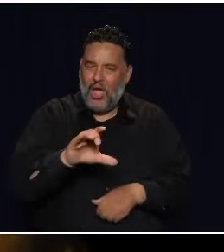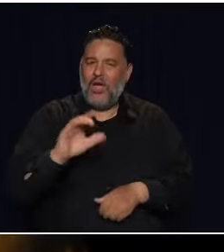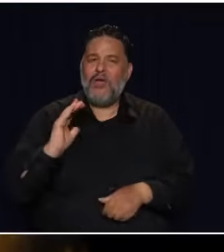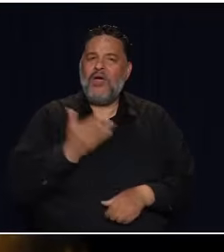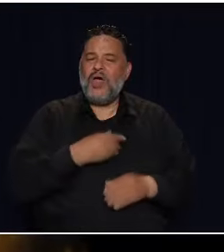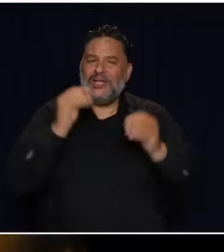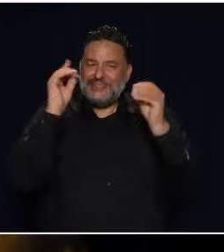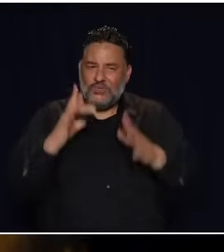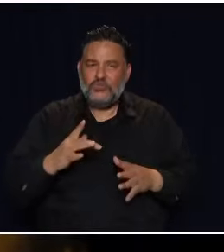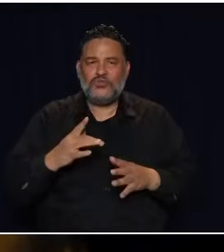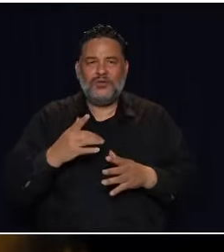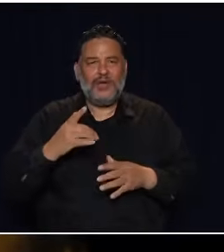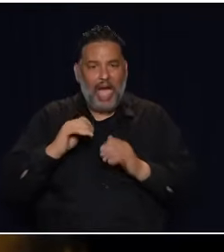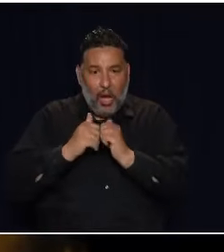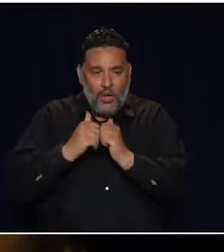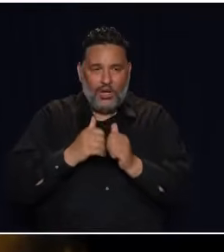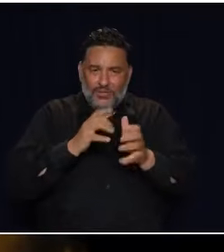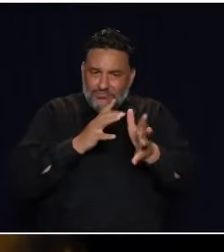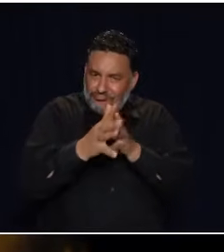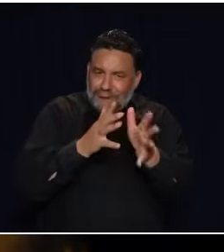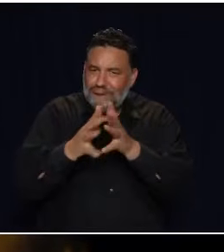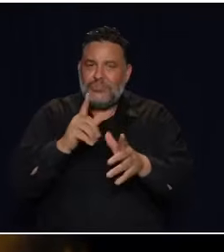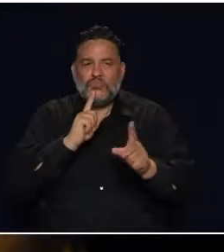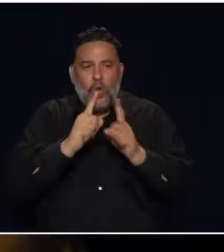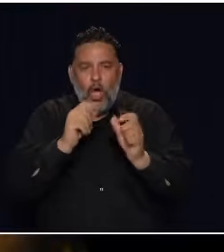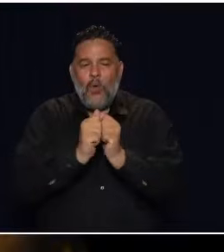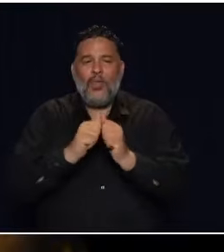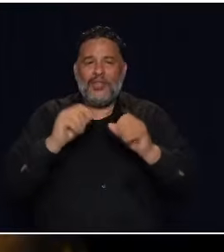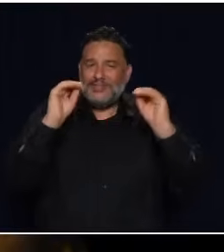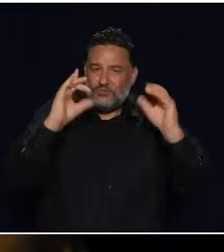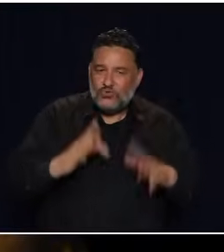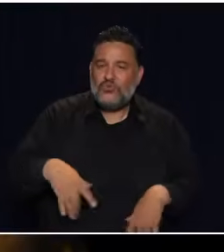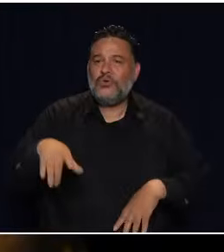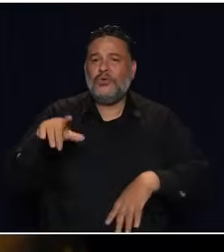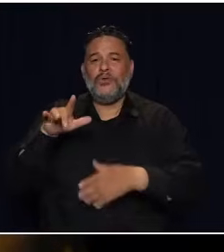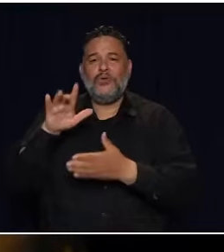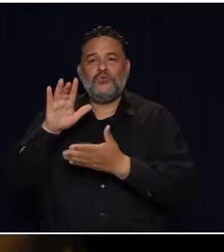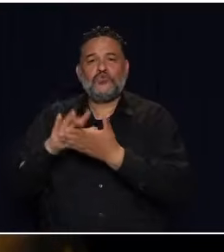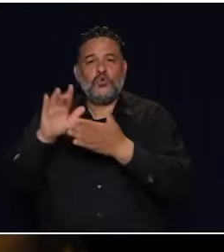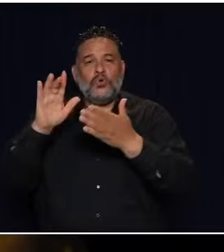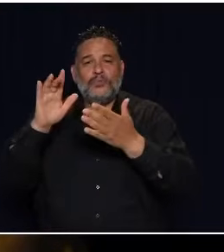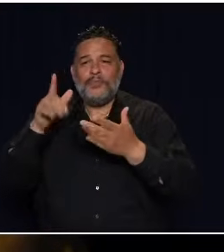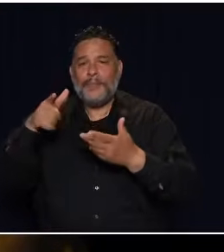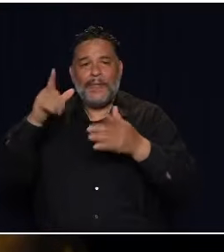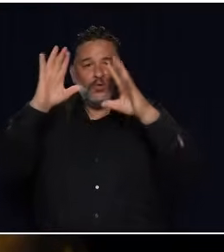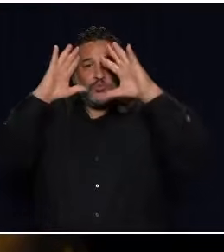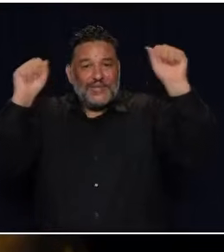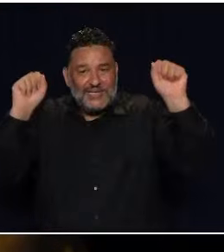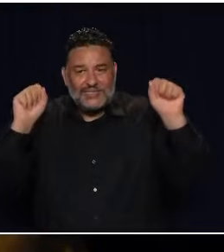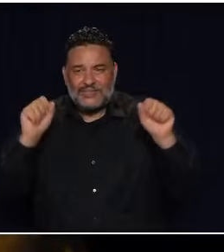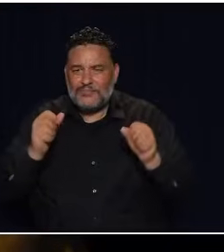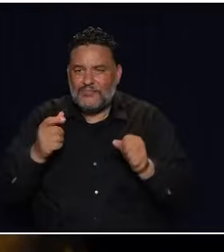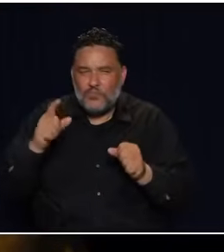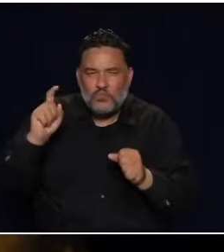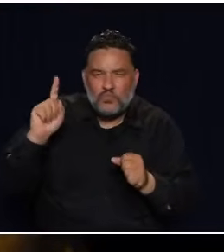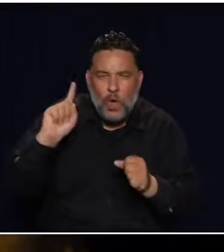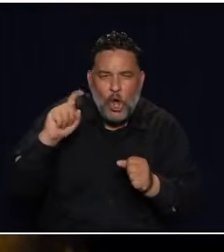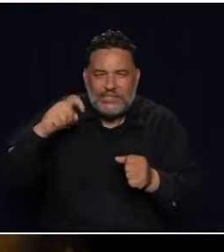LINE, STOP THE LAWSUITS AND WORK TO EMPOWER OUR TEACHERS BY